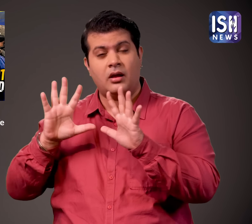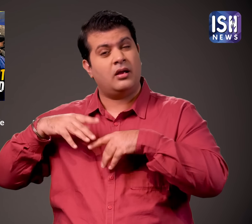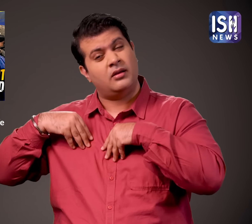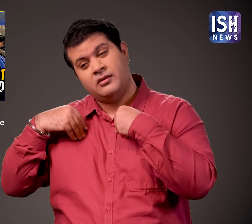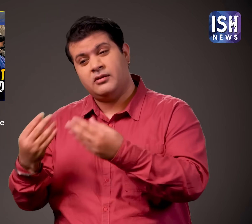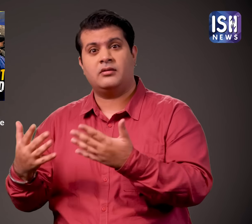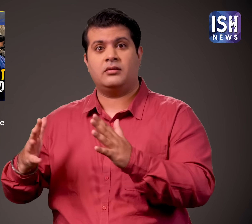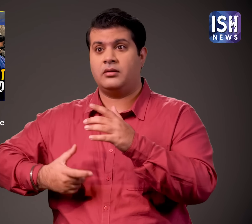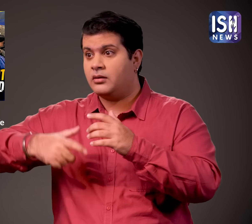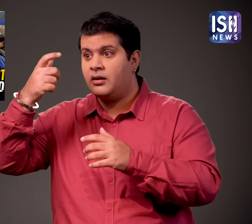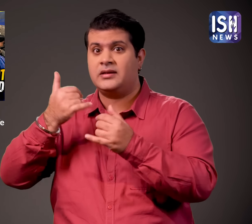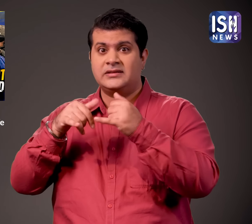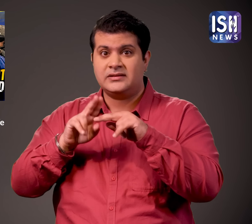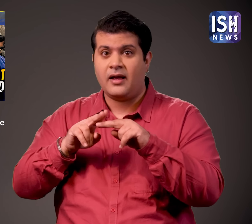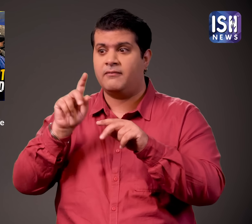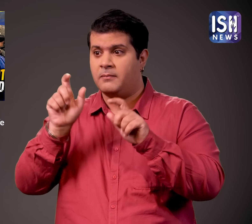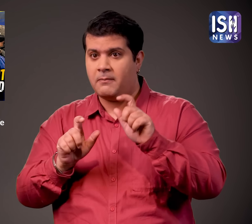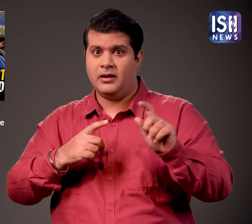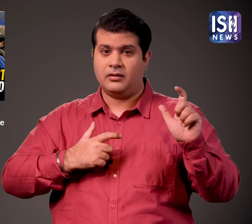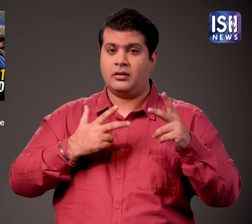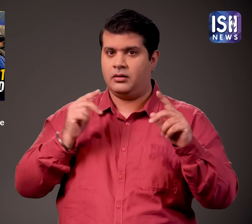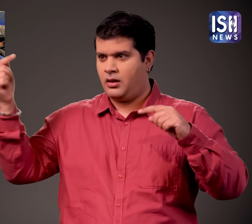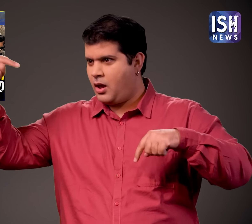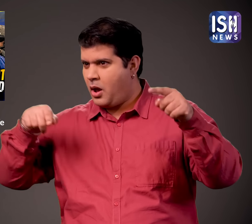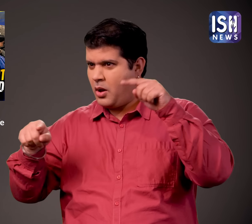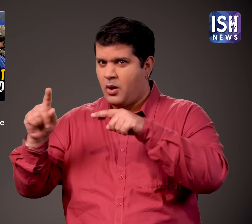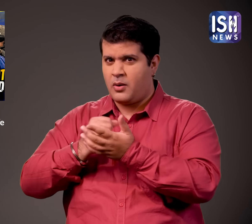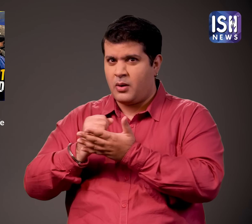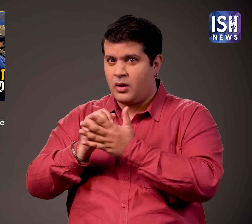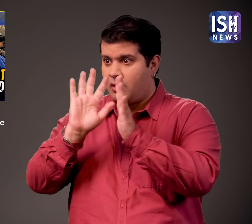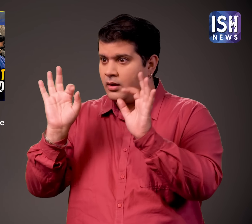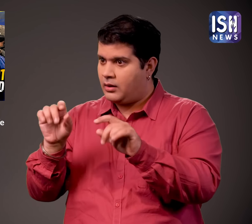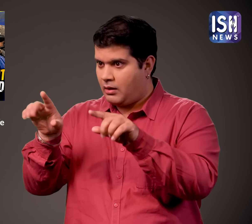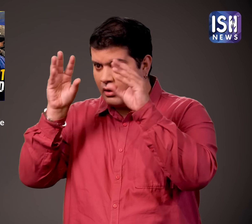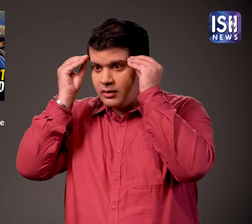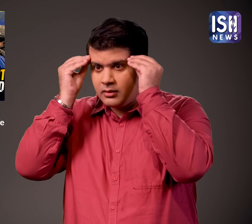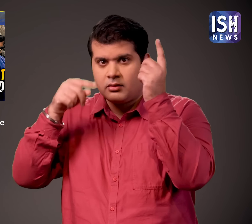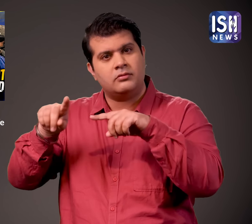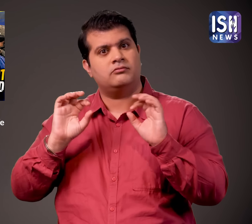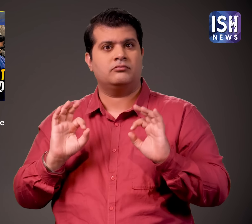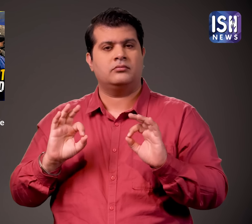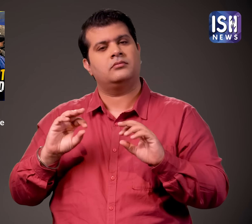They were willing to bear the massive costs of building models, hiring staff and repeatedly practicing to perfect it.